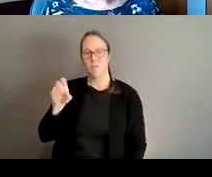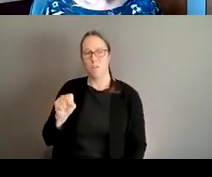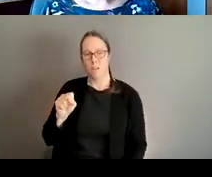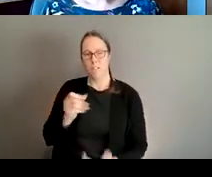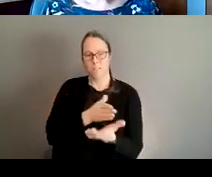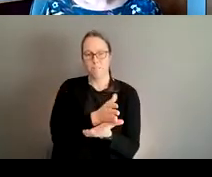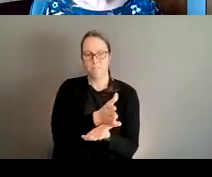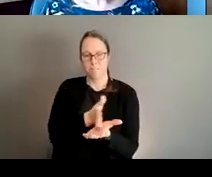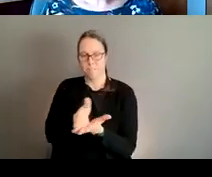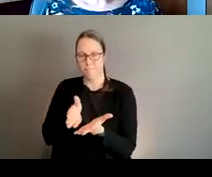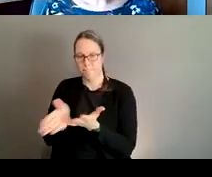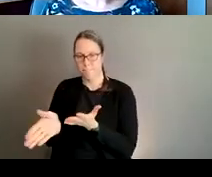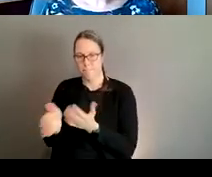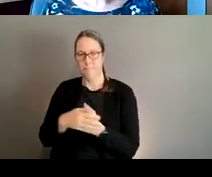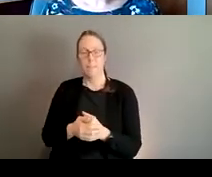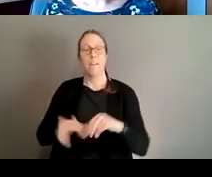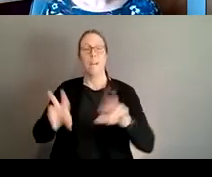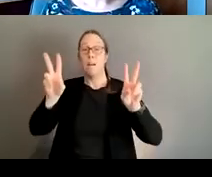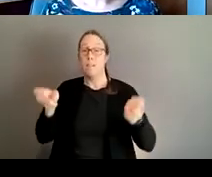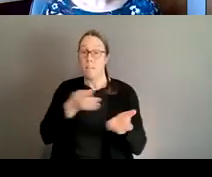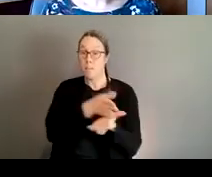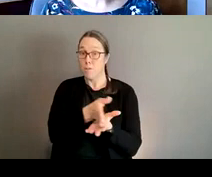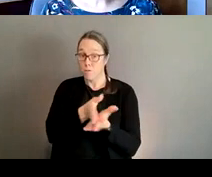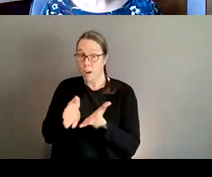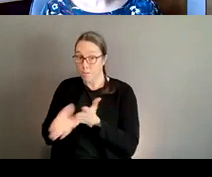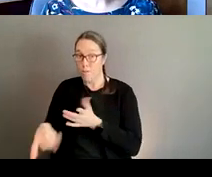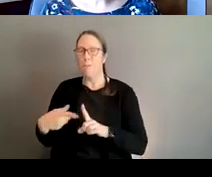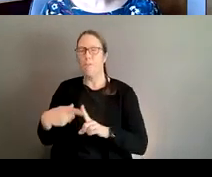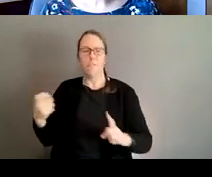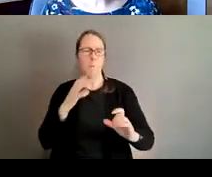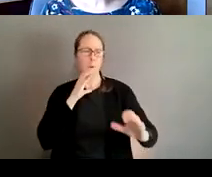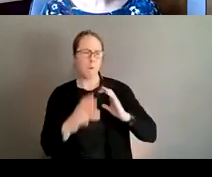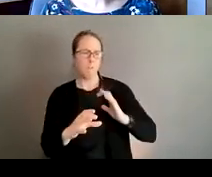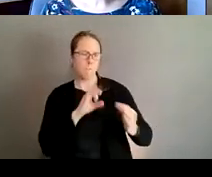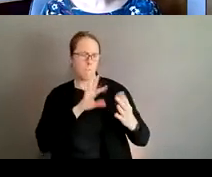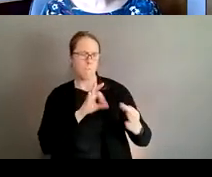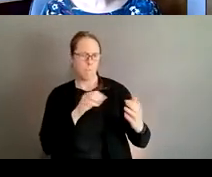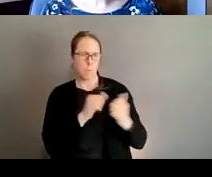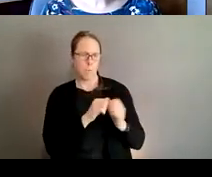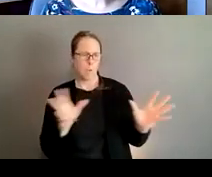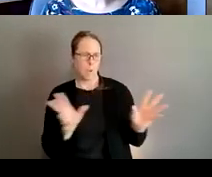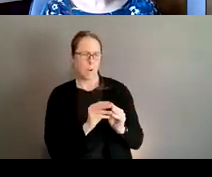Topic tracks come out of conversations and feedback with conference participants about what they're